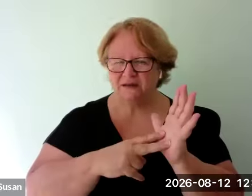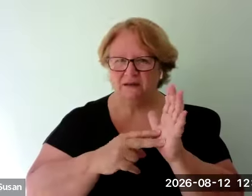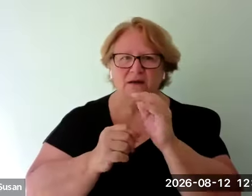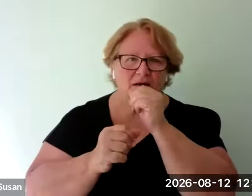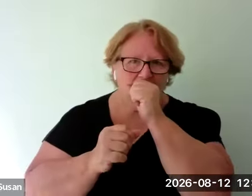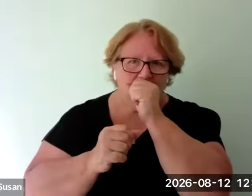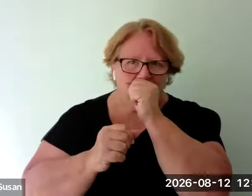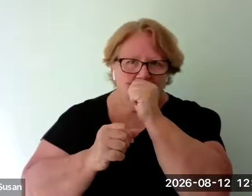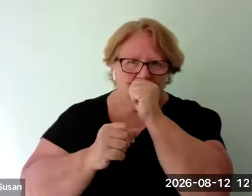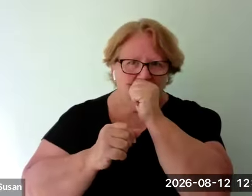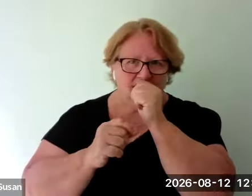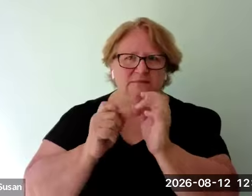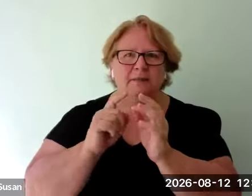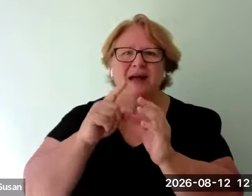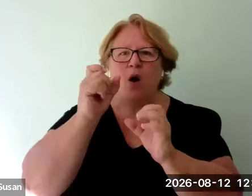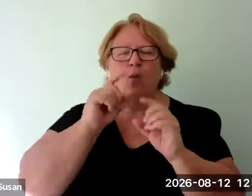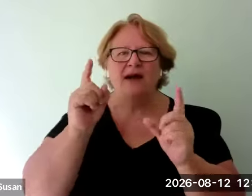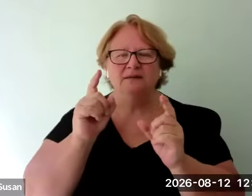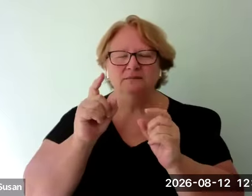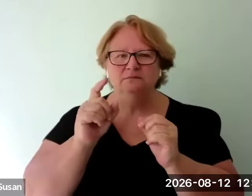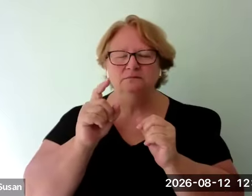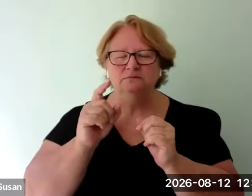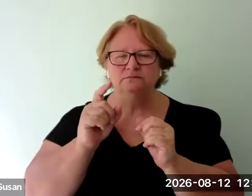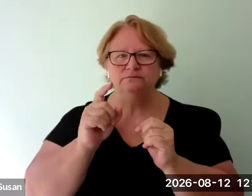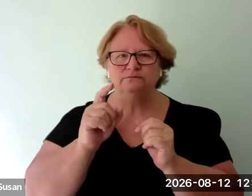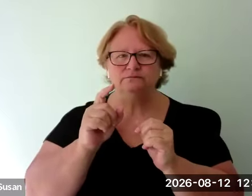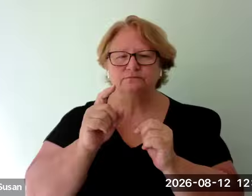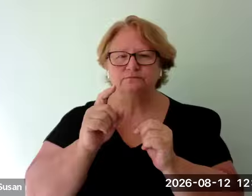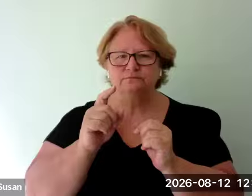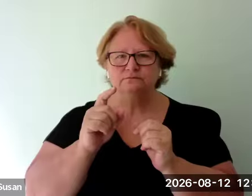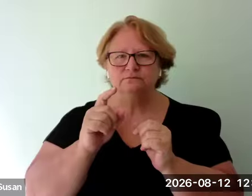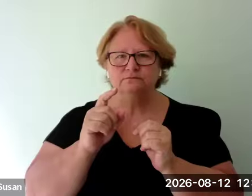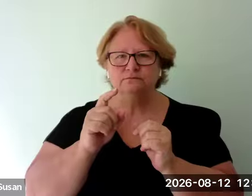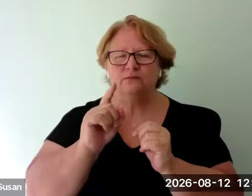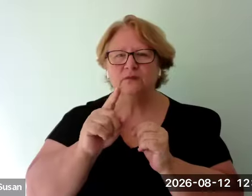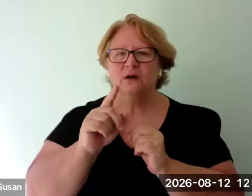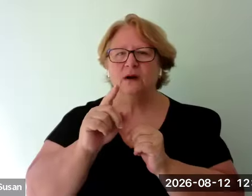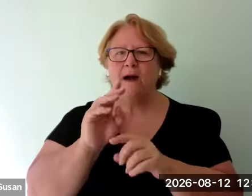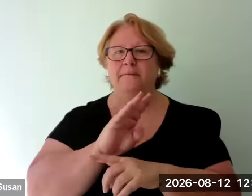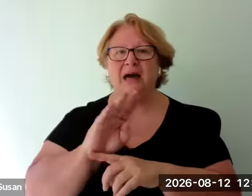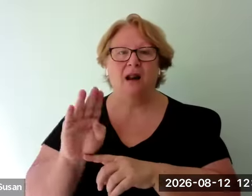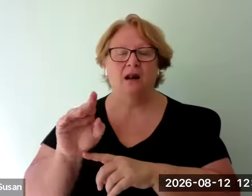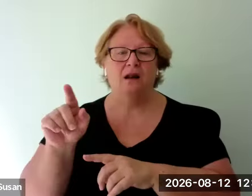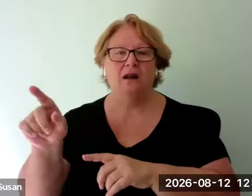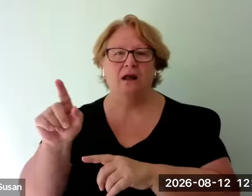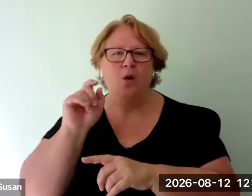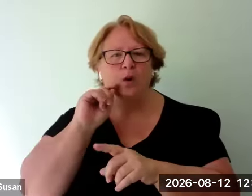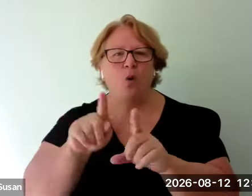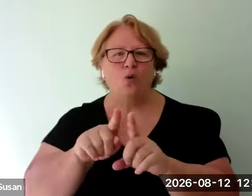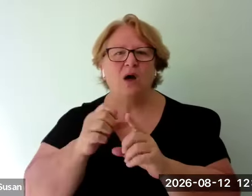being able to refer to key aspects that you would like to